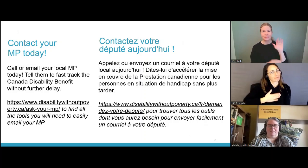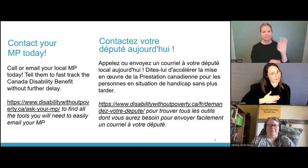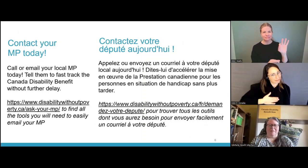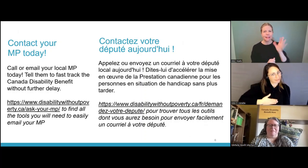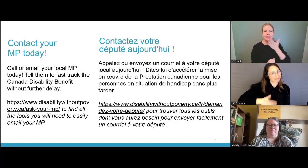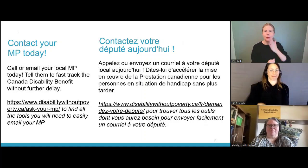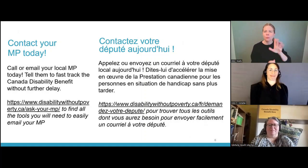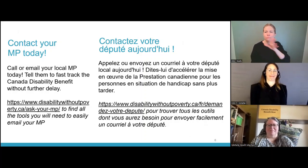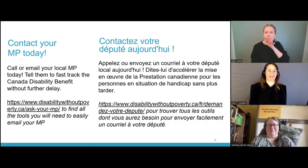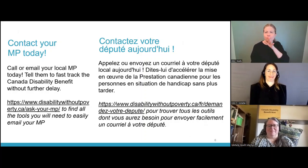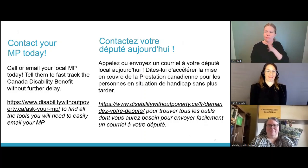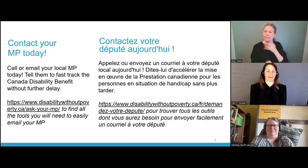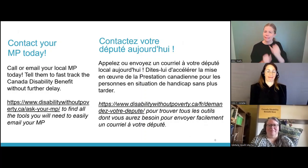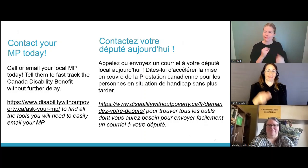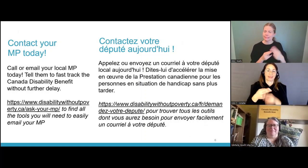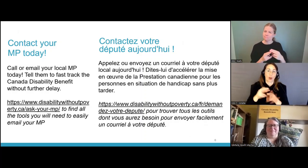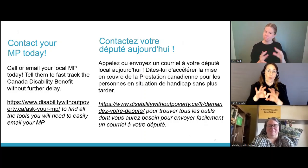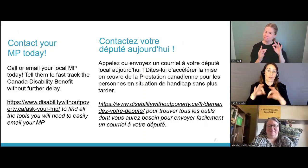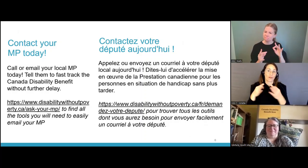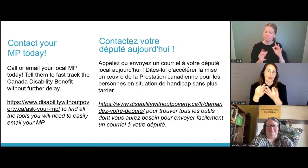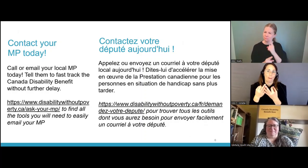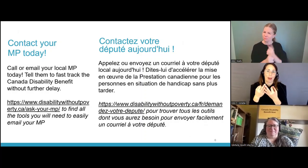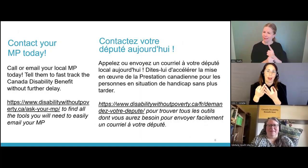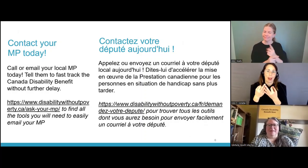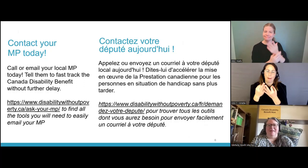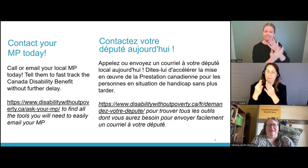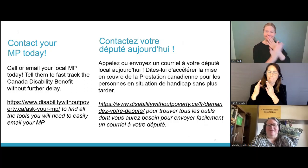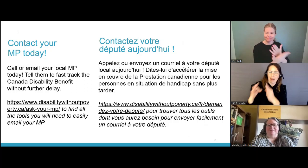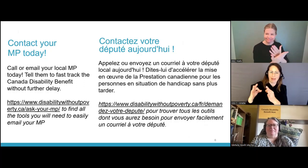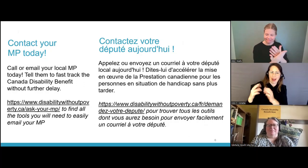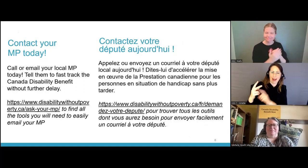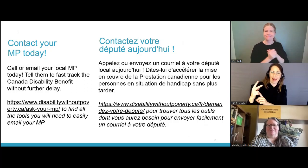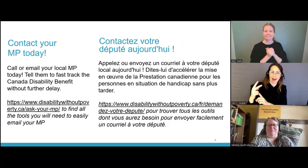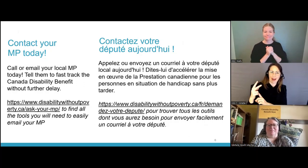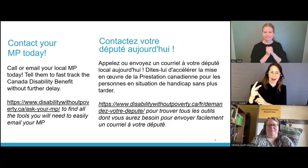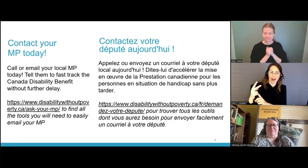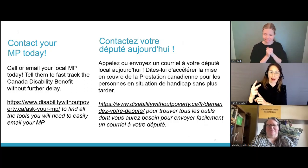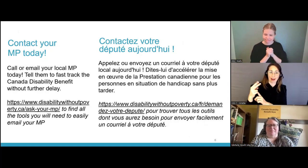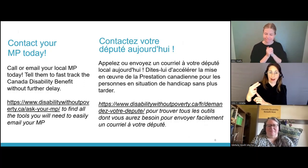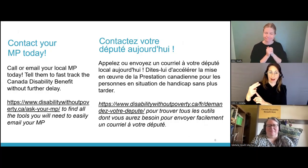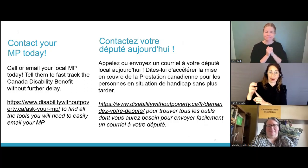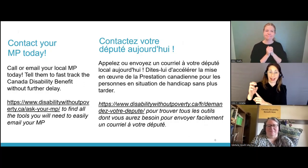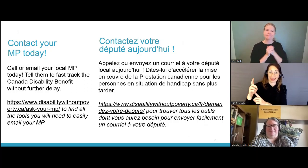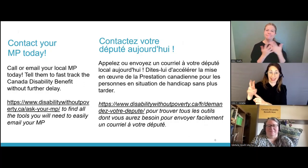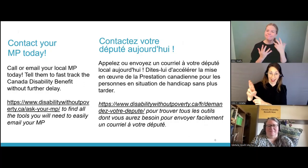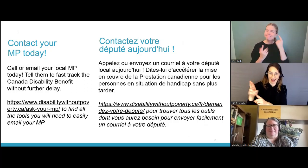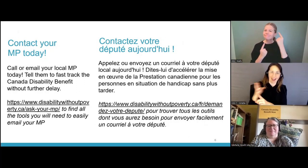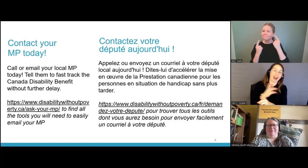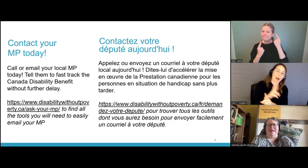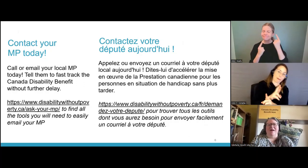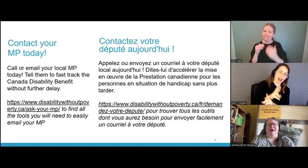I'M REALLY GRATEFUL FOR THAT IN THE SPIRIT OF EQUITY AND DIVERSITY AND INCLUSION.